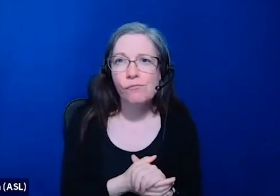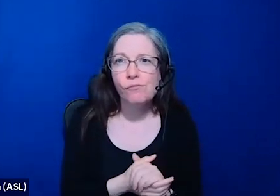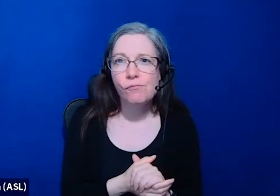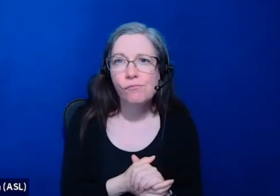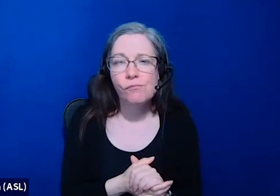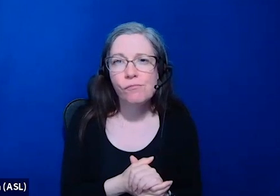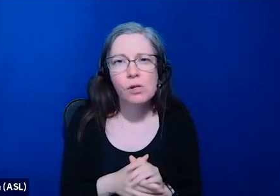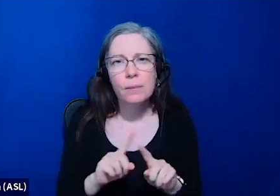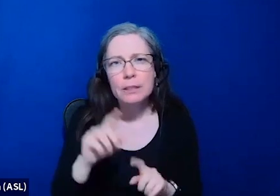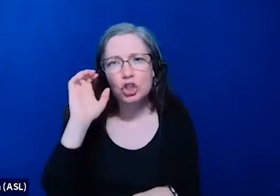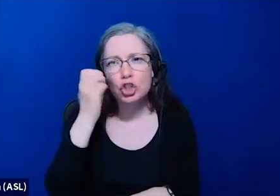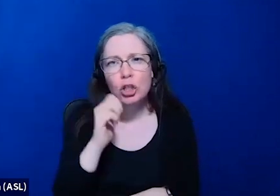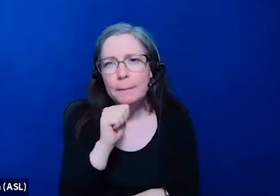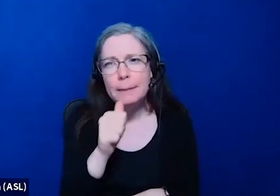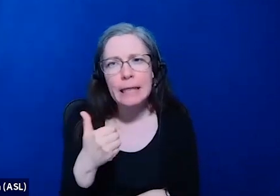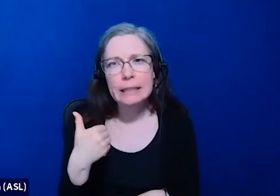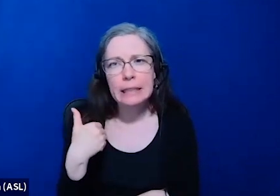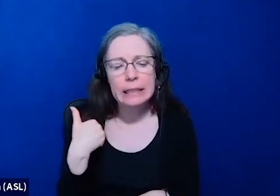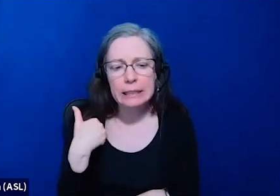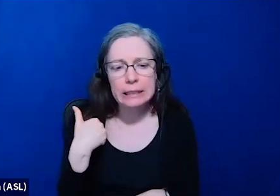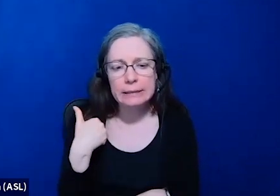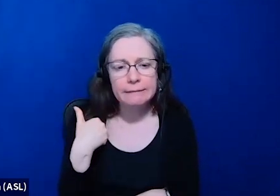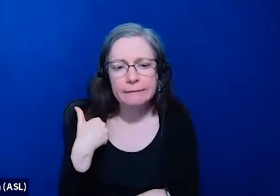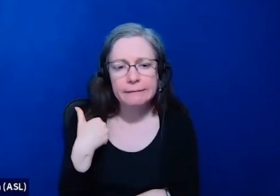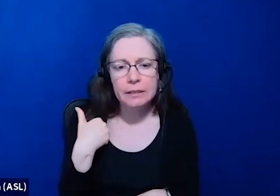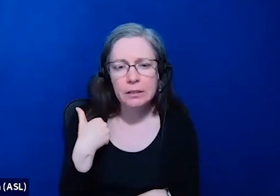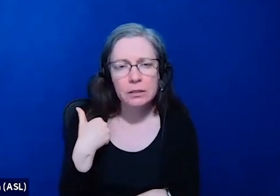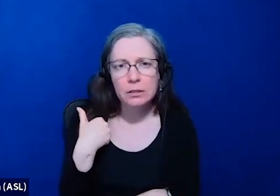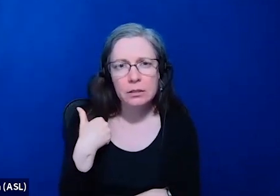This was purely merit-based. These discrepancy